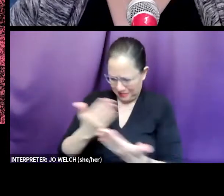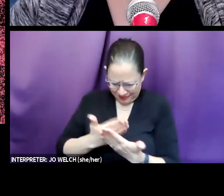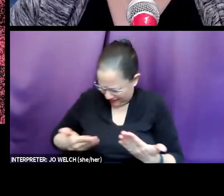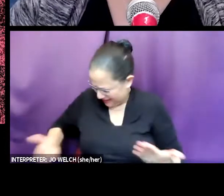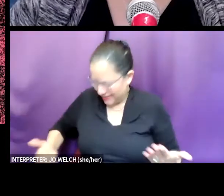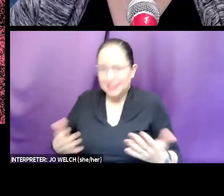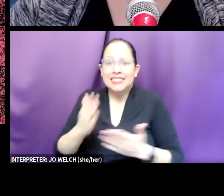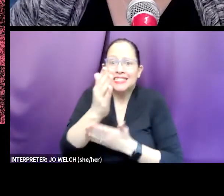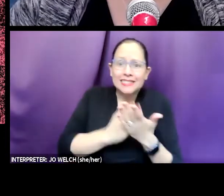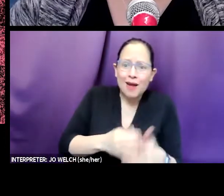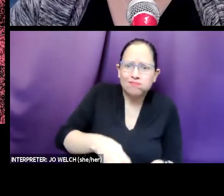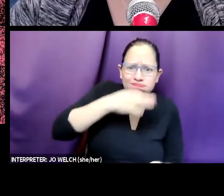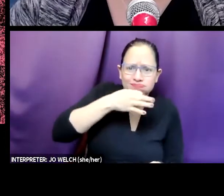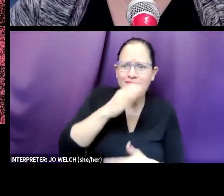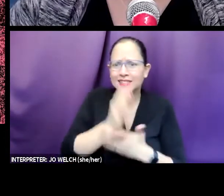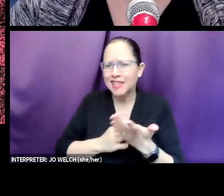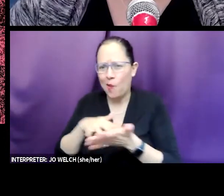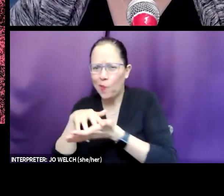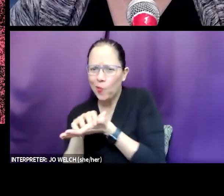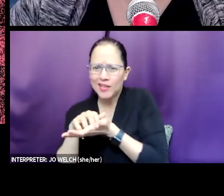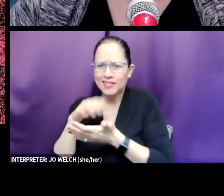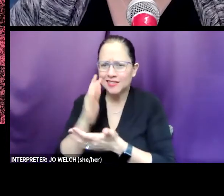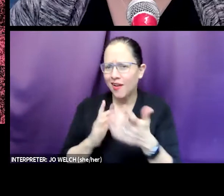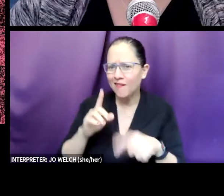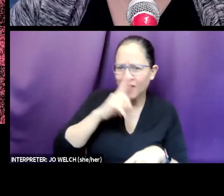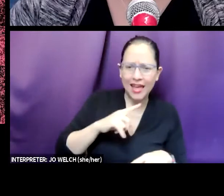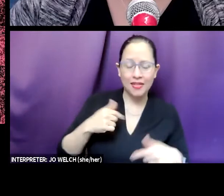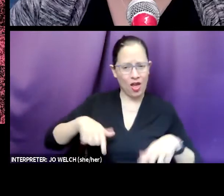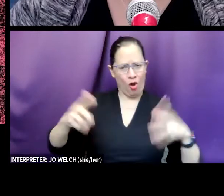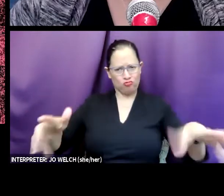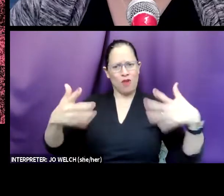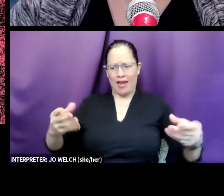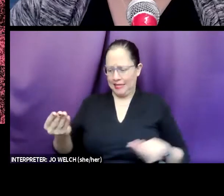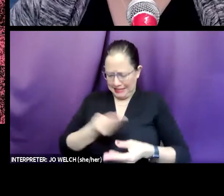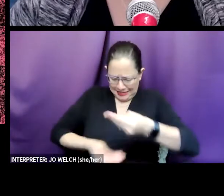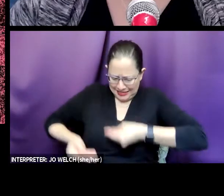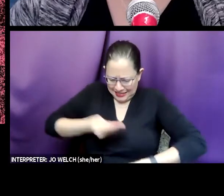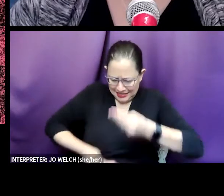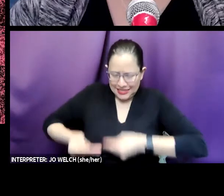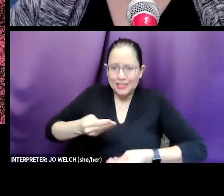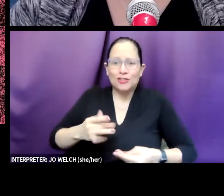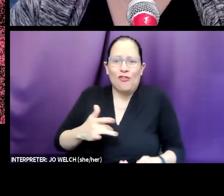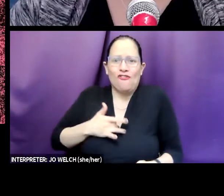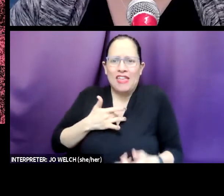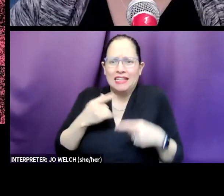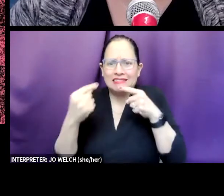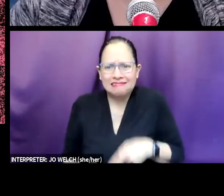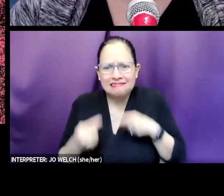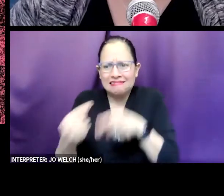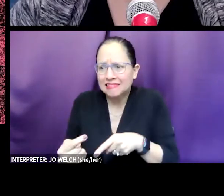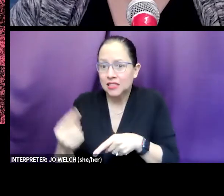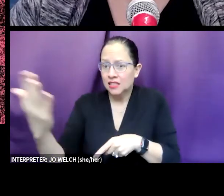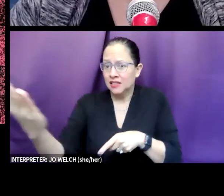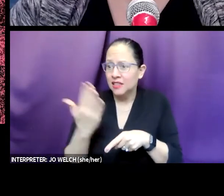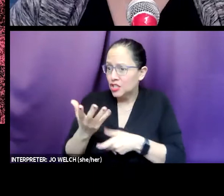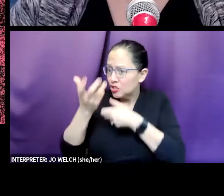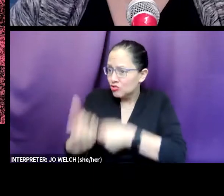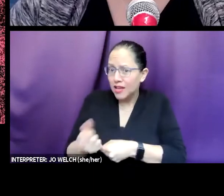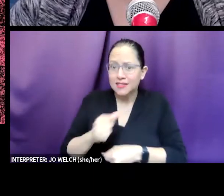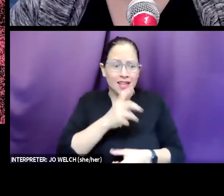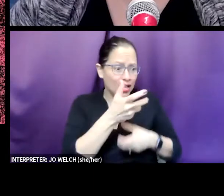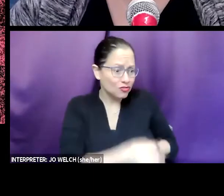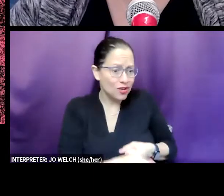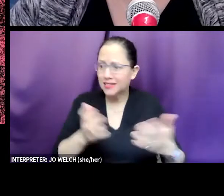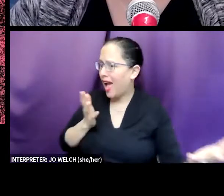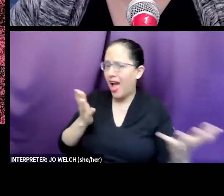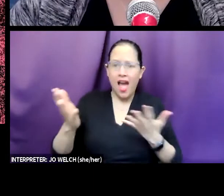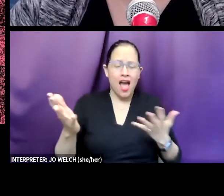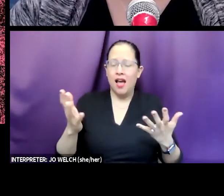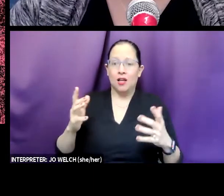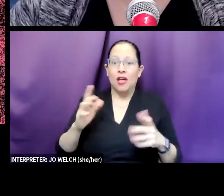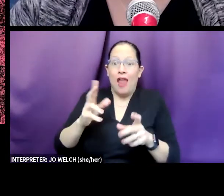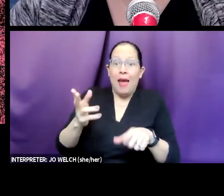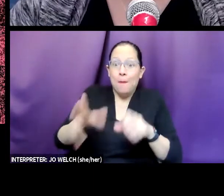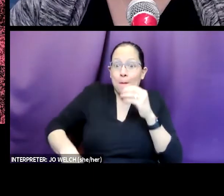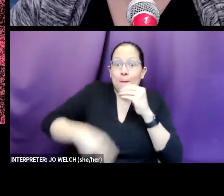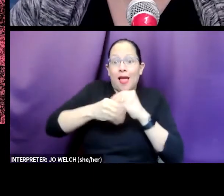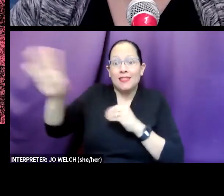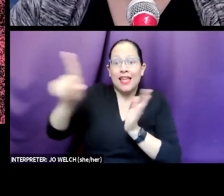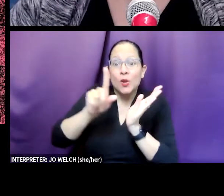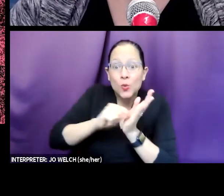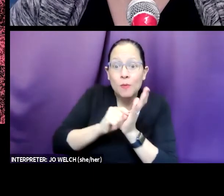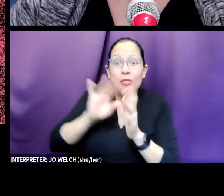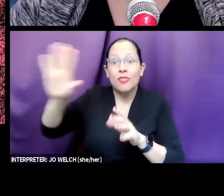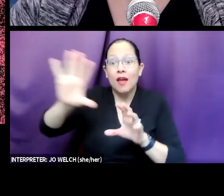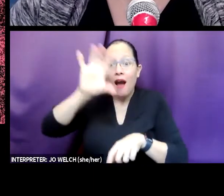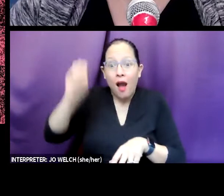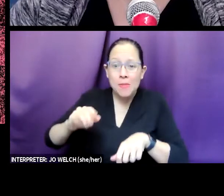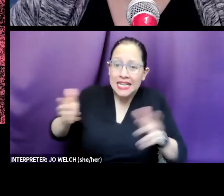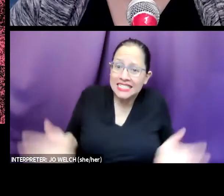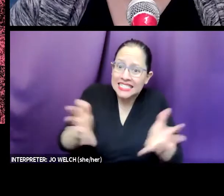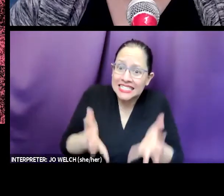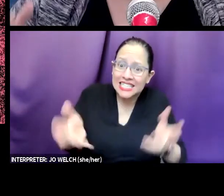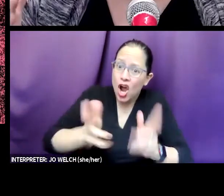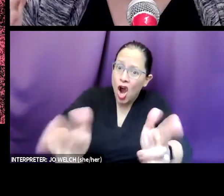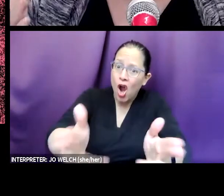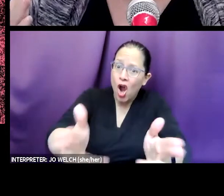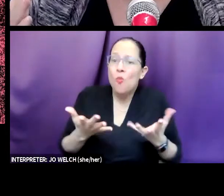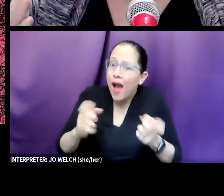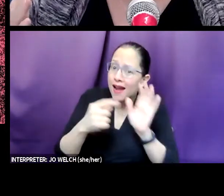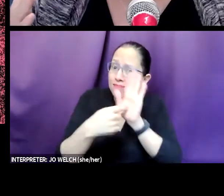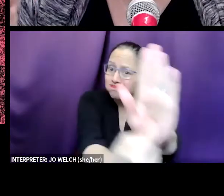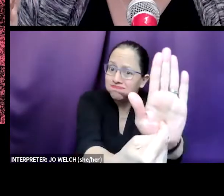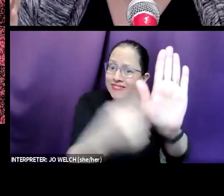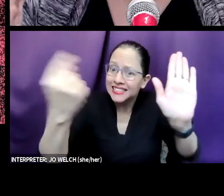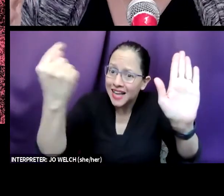And so it shouldn't be surprising that this is a bit of an adversarial relationship but nevertheless journalists are under incredible pressure to get stories out quickly because of the effect of the there is a there's a money to be had.